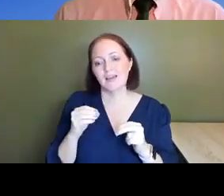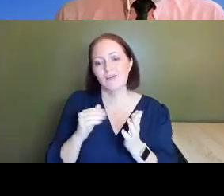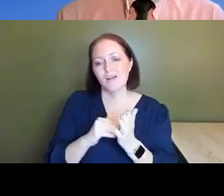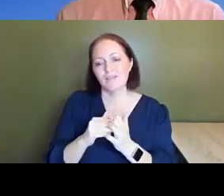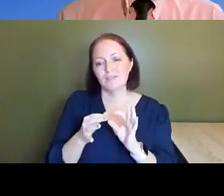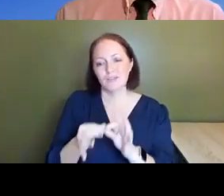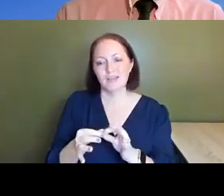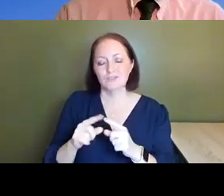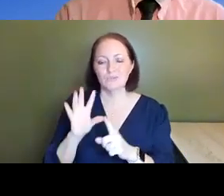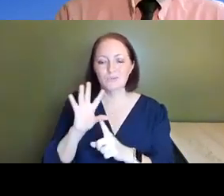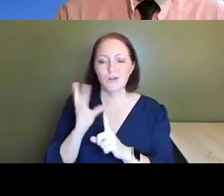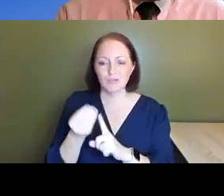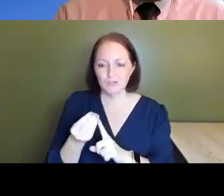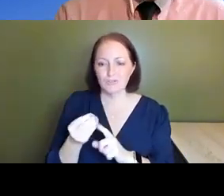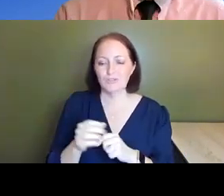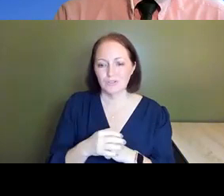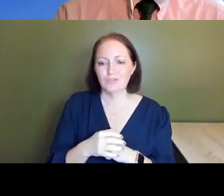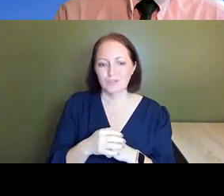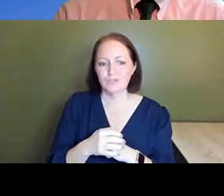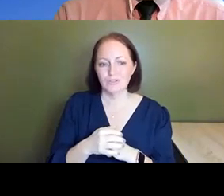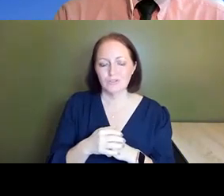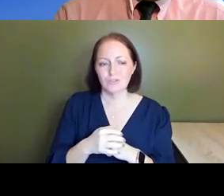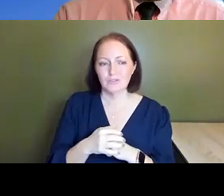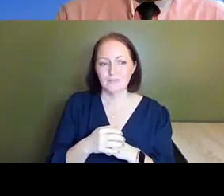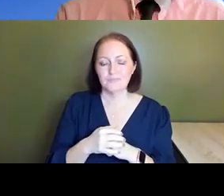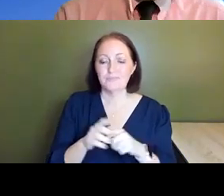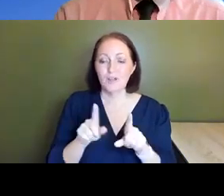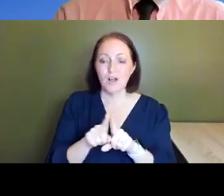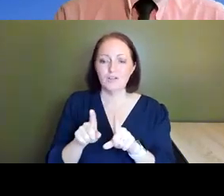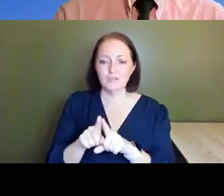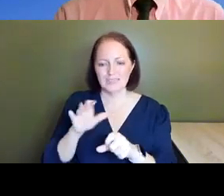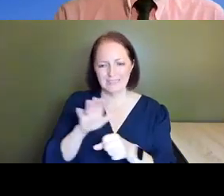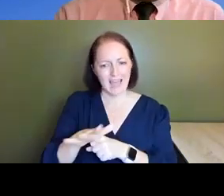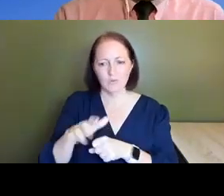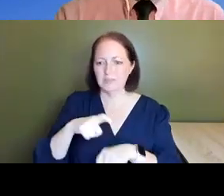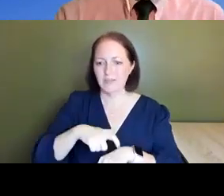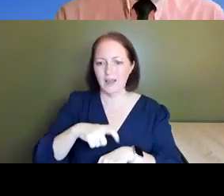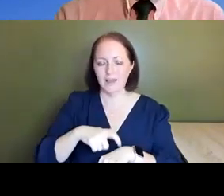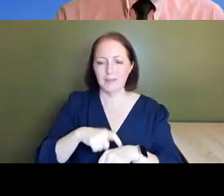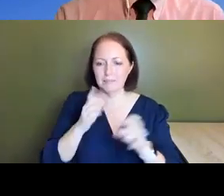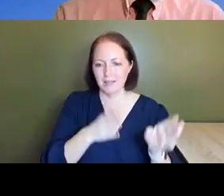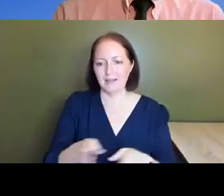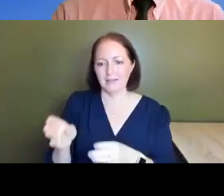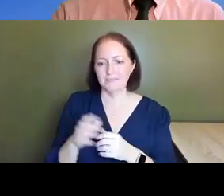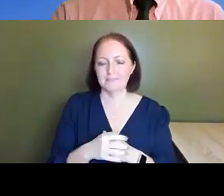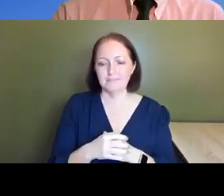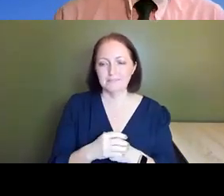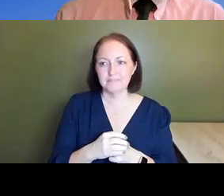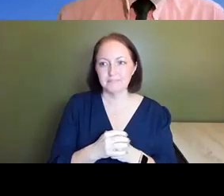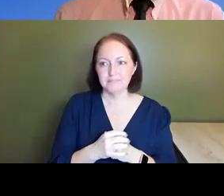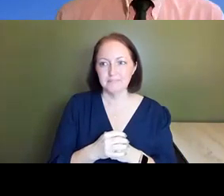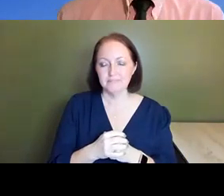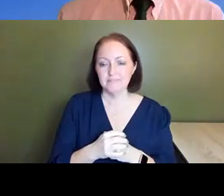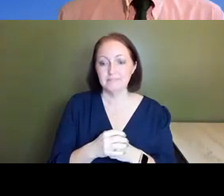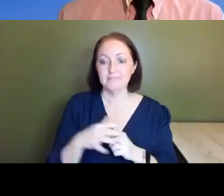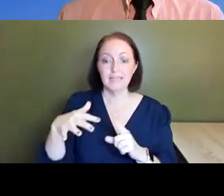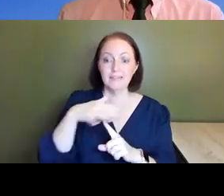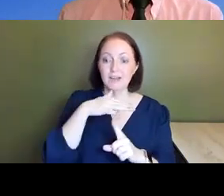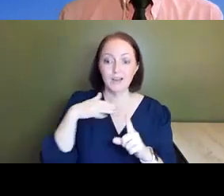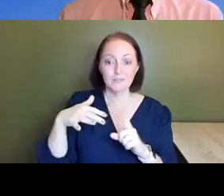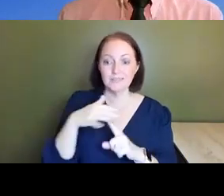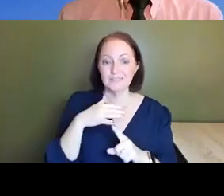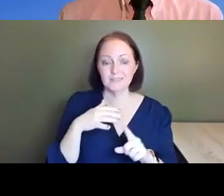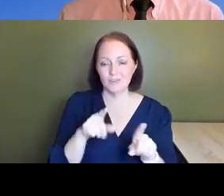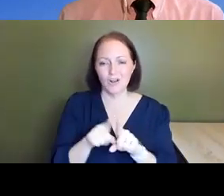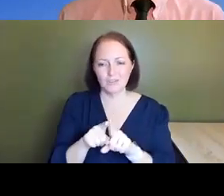to culture. As such it also needs adequate time and planning. Environments are also critical.